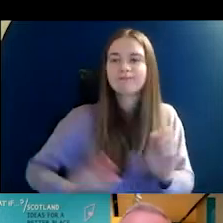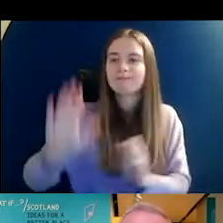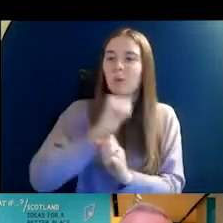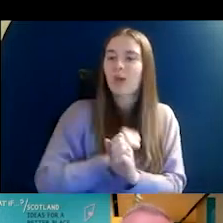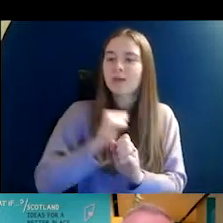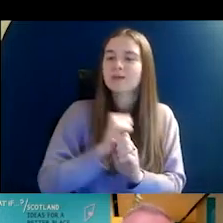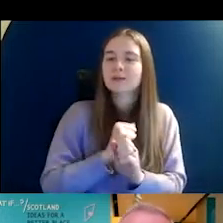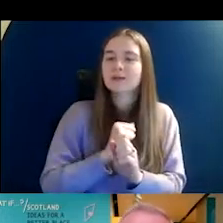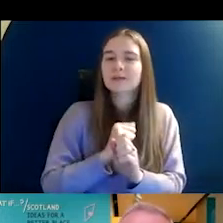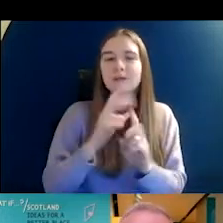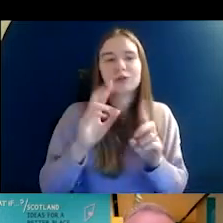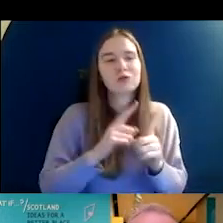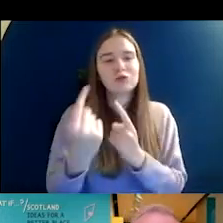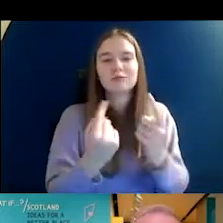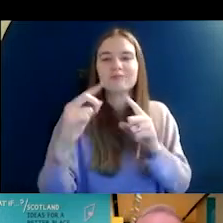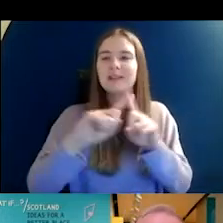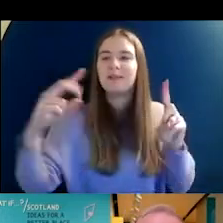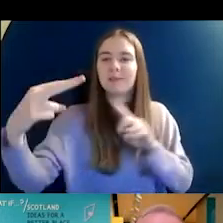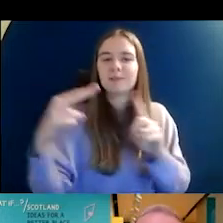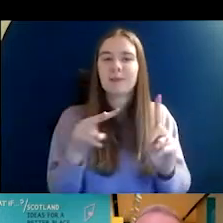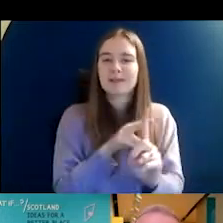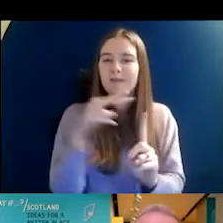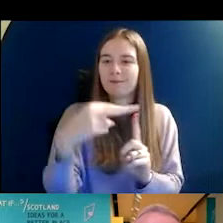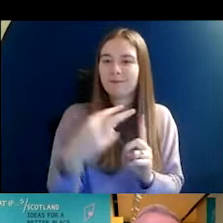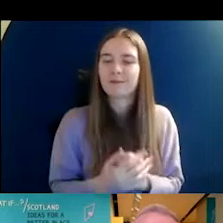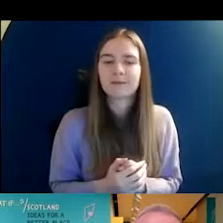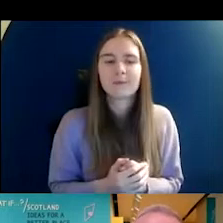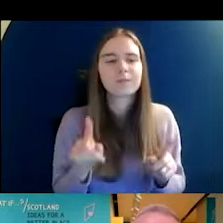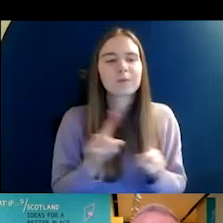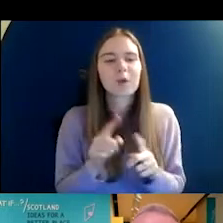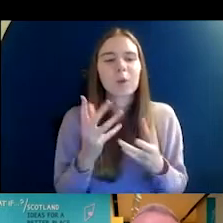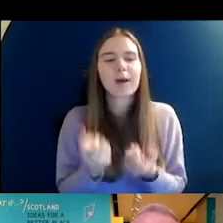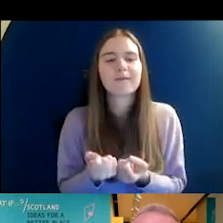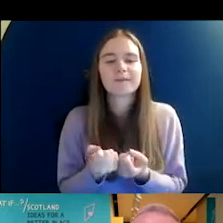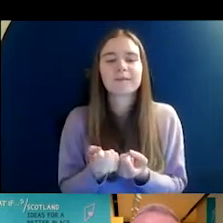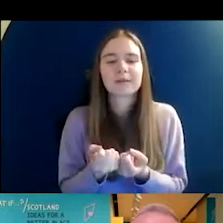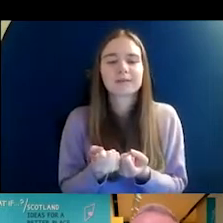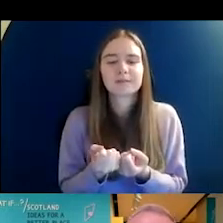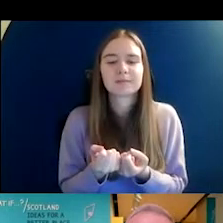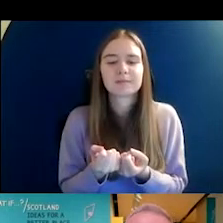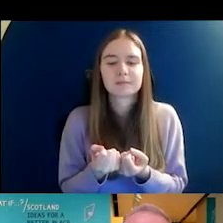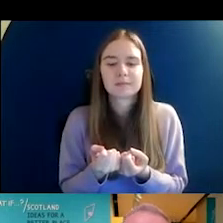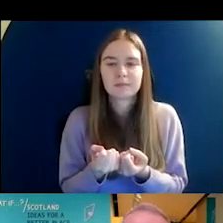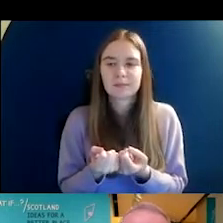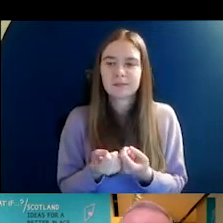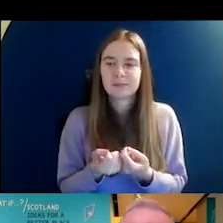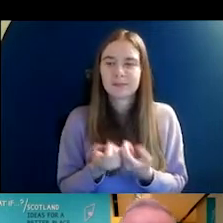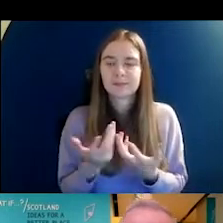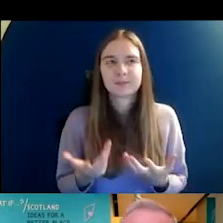different perspectives of these places. And also, we had, we got a cross section